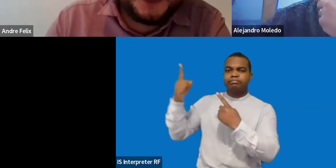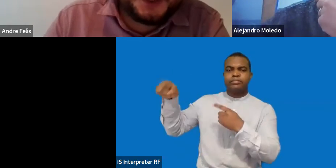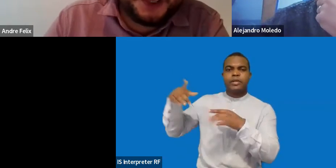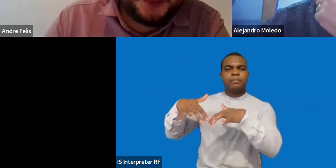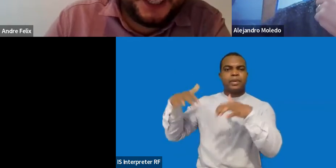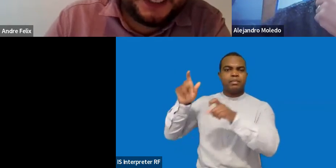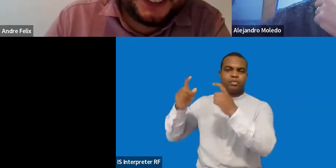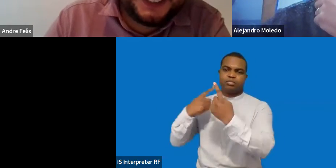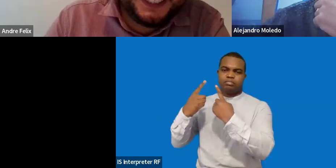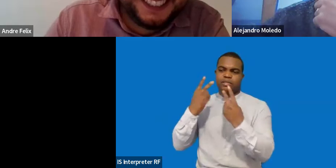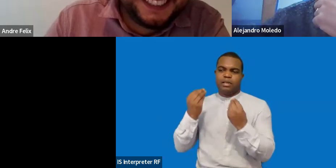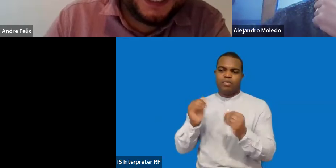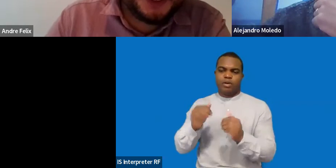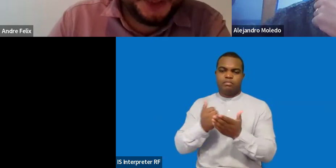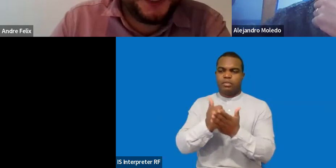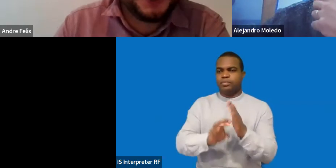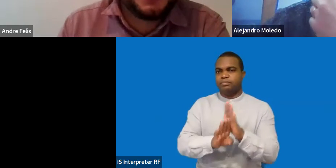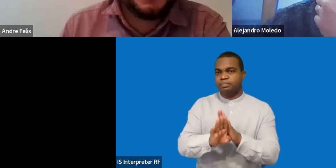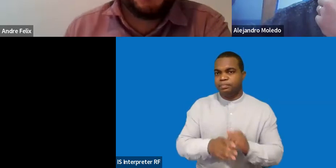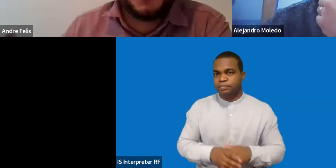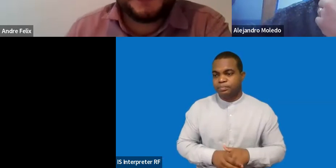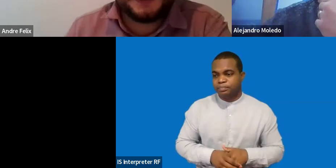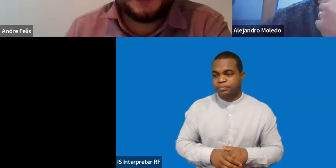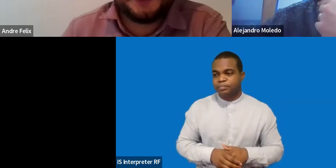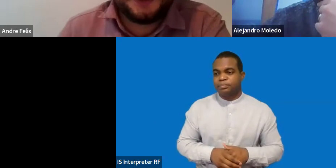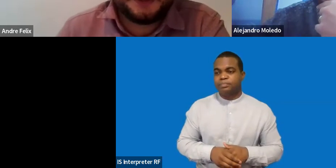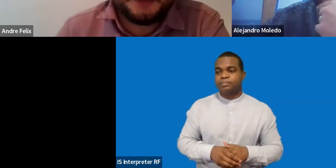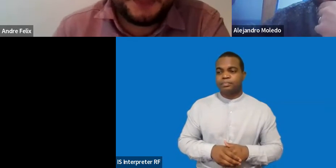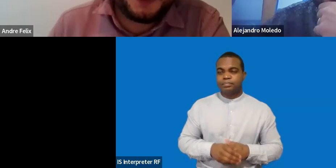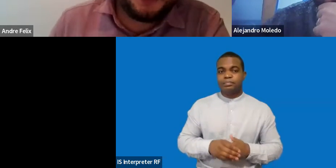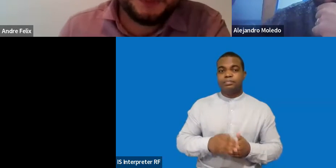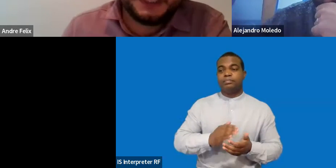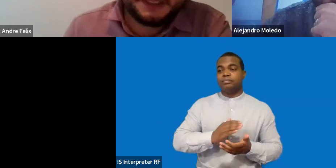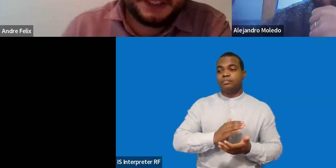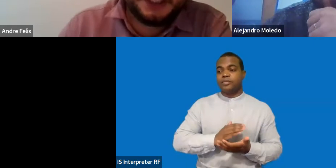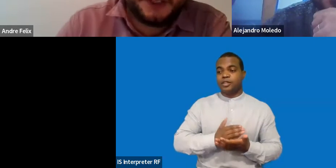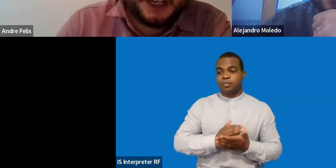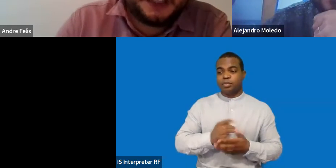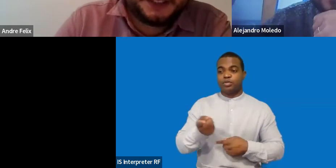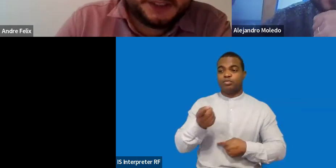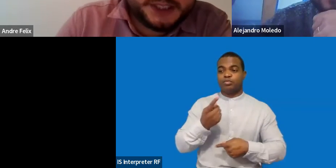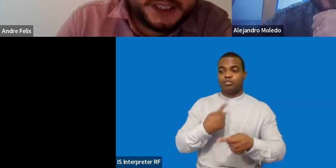I will try to ask the three questions in one, and maybe you can complement your answer.